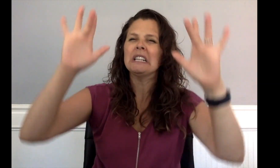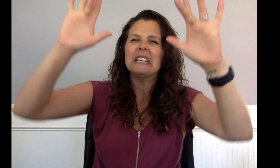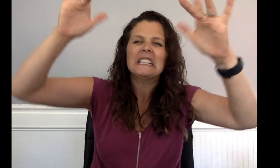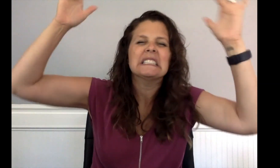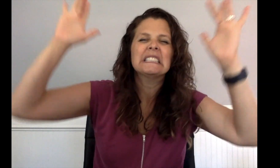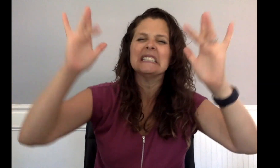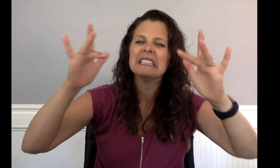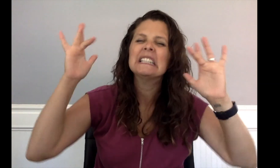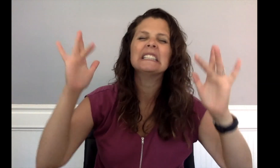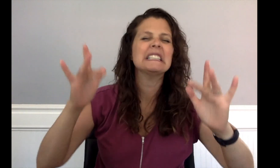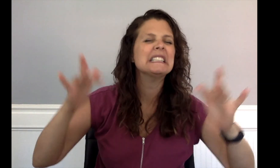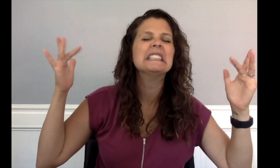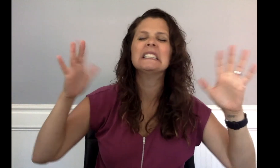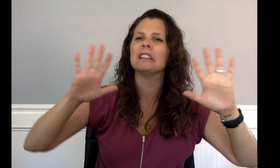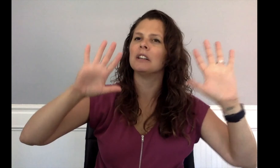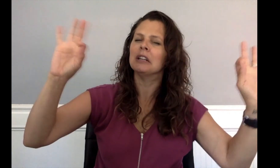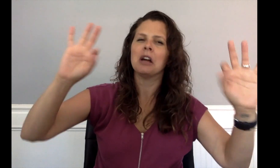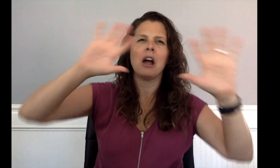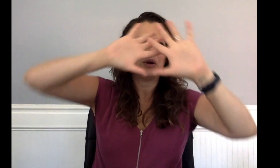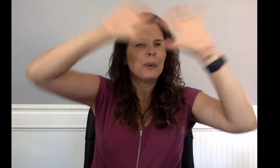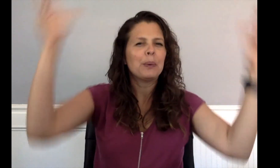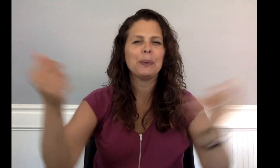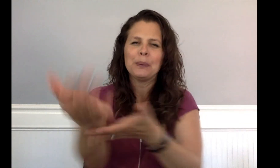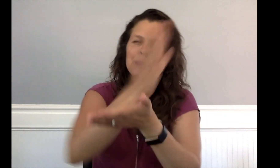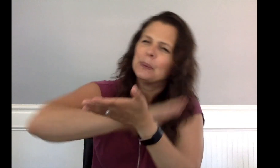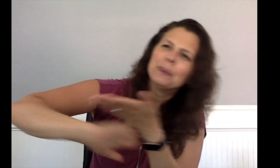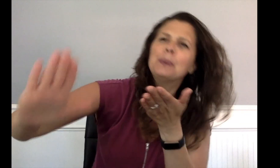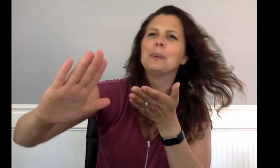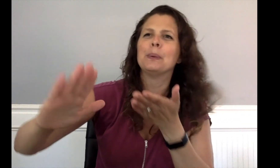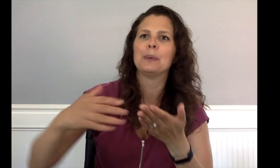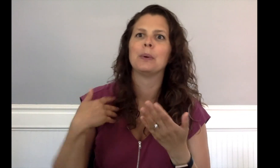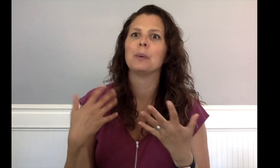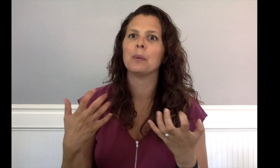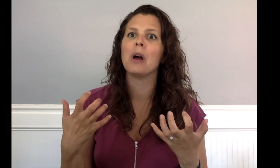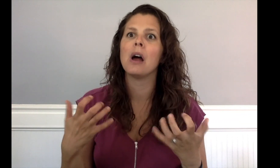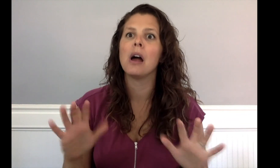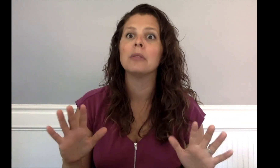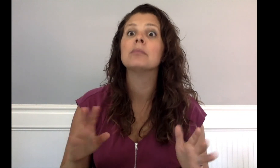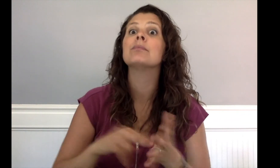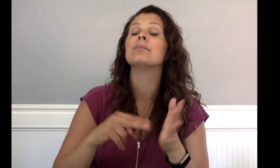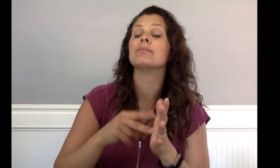cleaned from top to bottom.